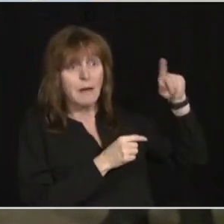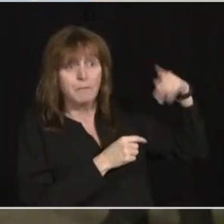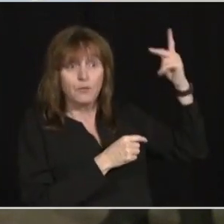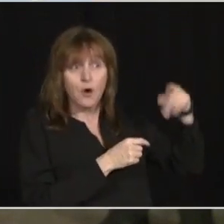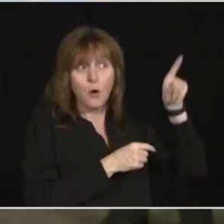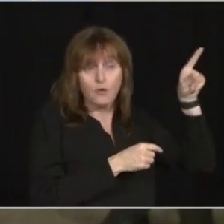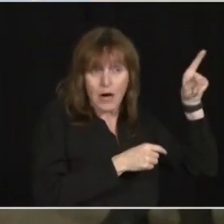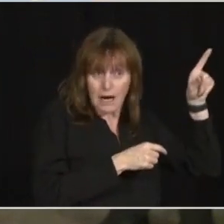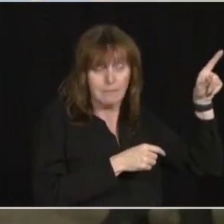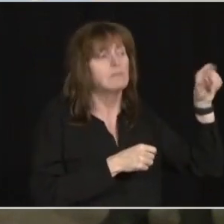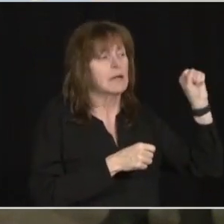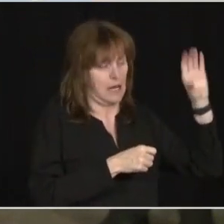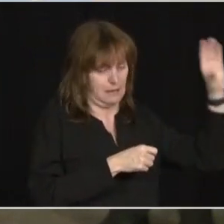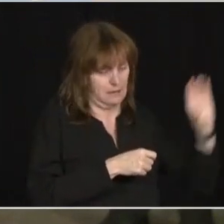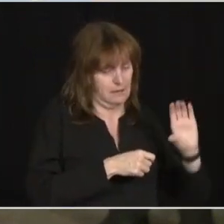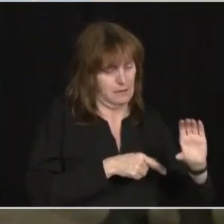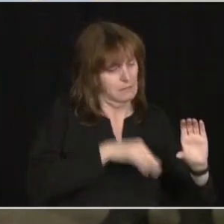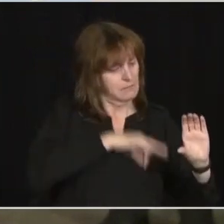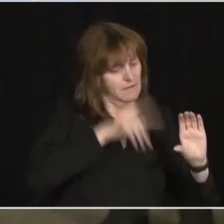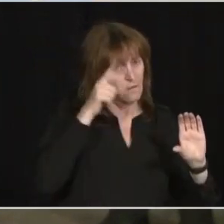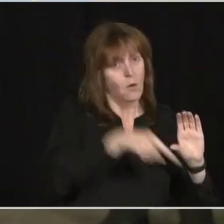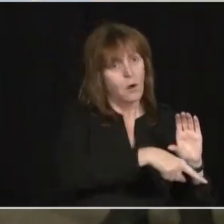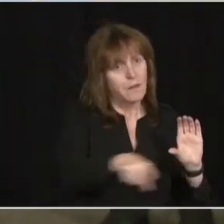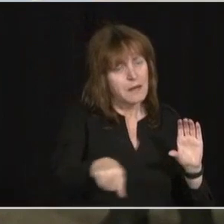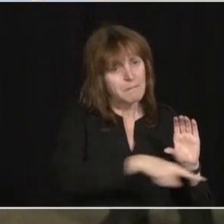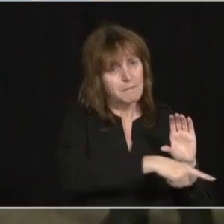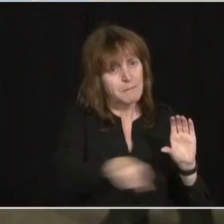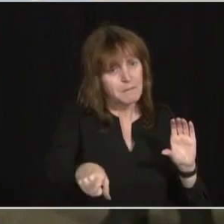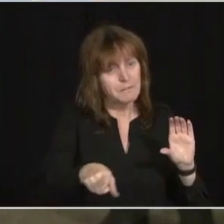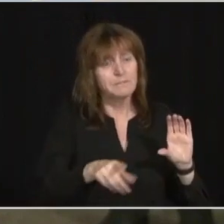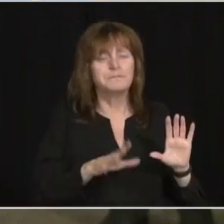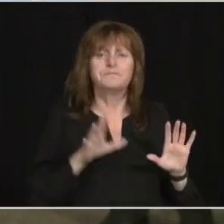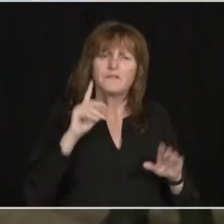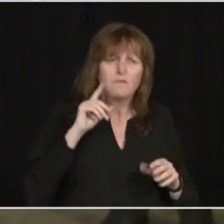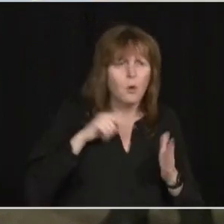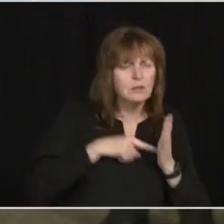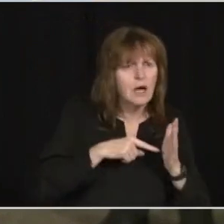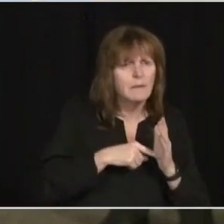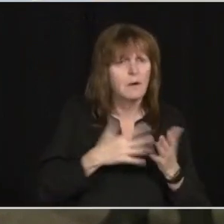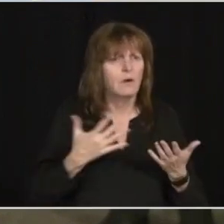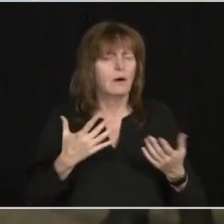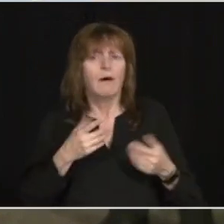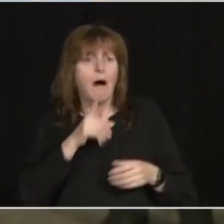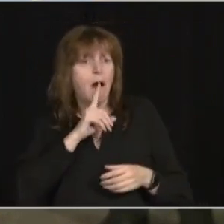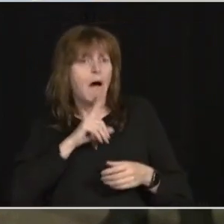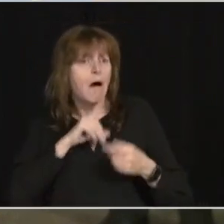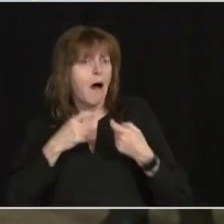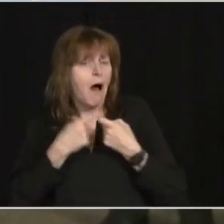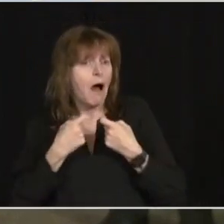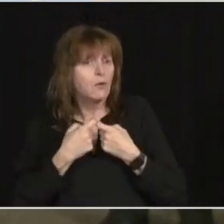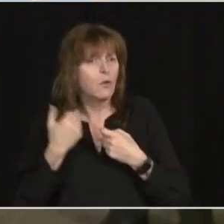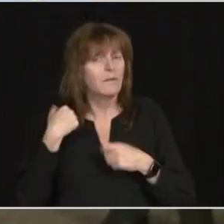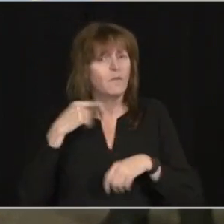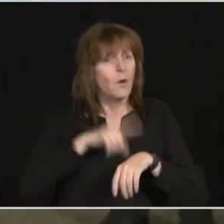federal and municipal partners to make sure our programs we unveil -- keep in mind we've reduced by 50 per cent off-peak hydro, which